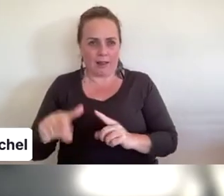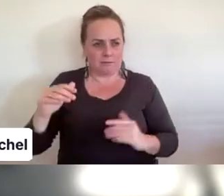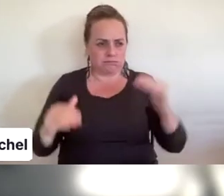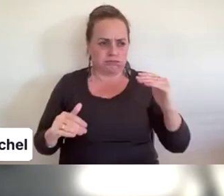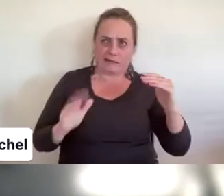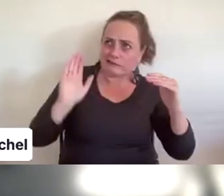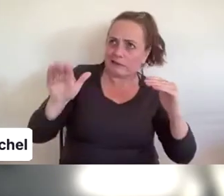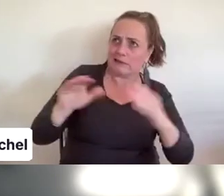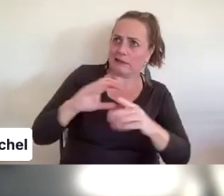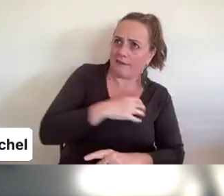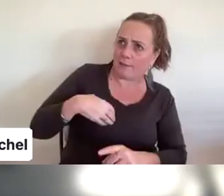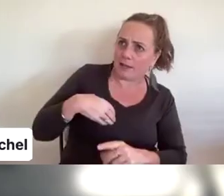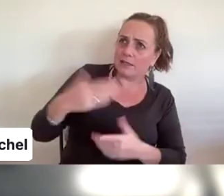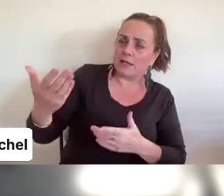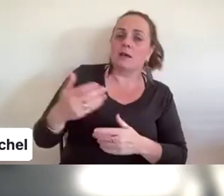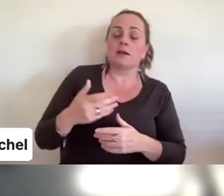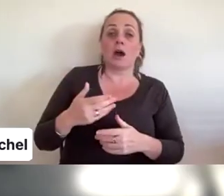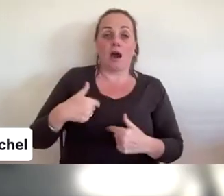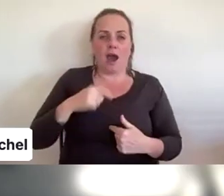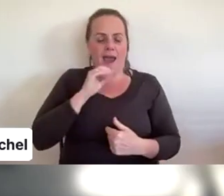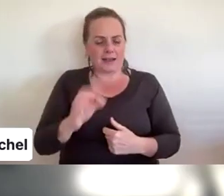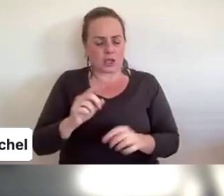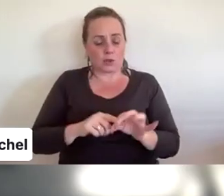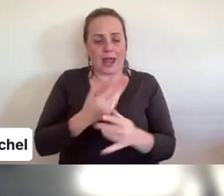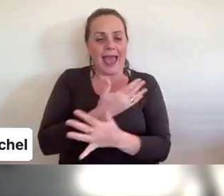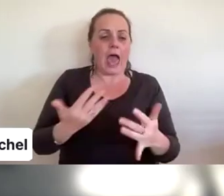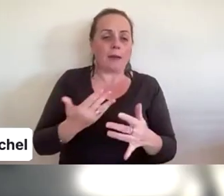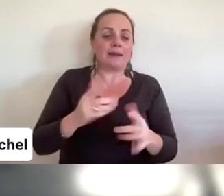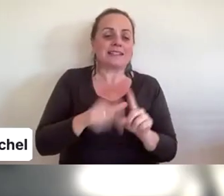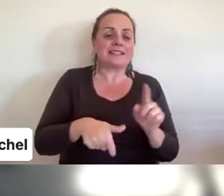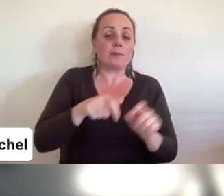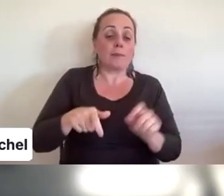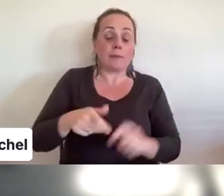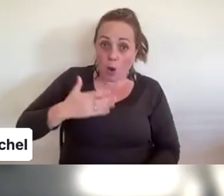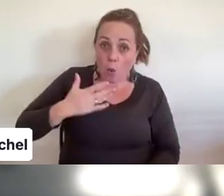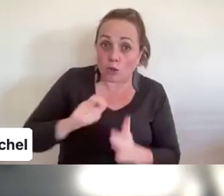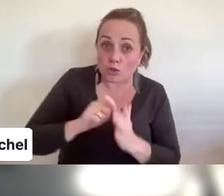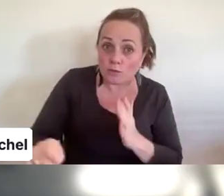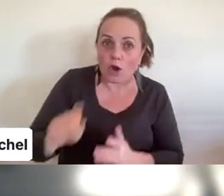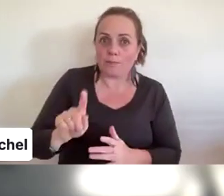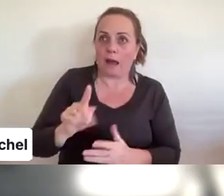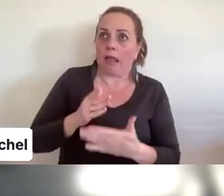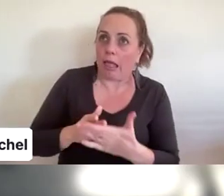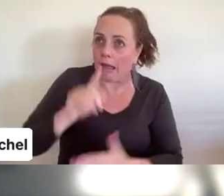be asking is, how many disabled people wanted to vote and couldn't because of barriers in the